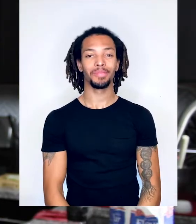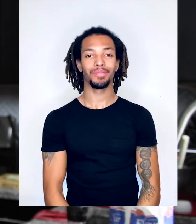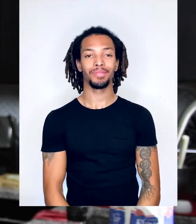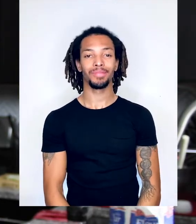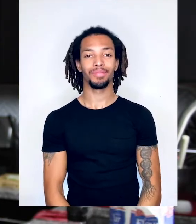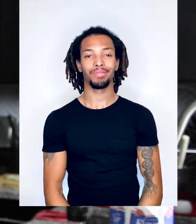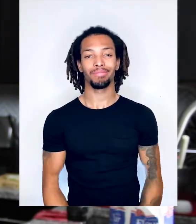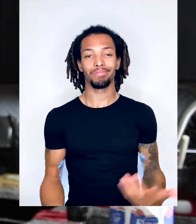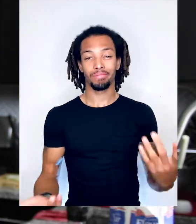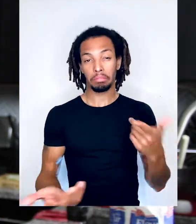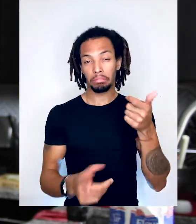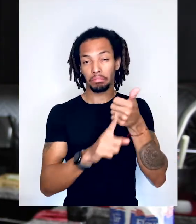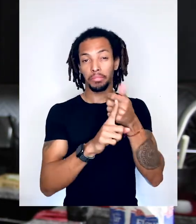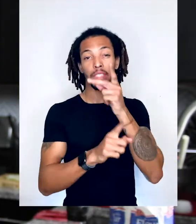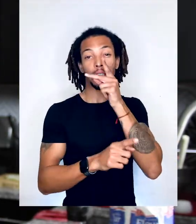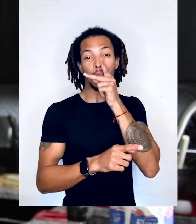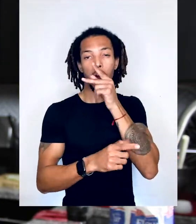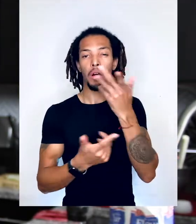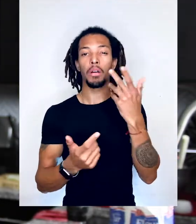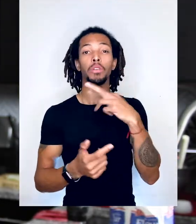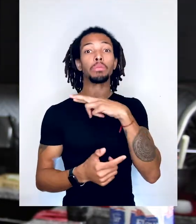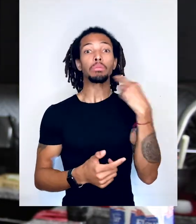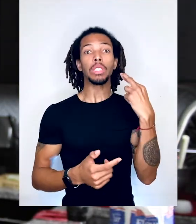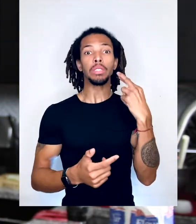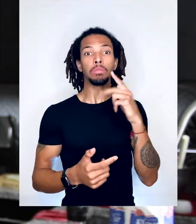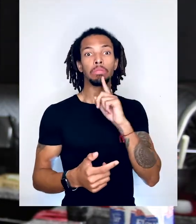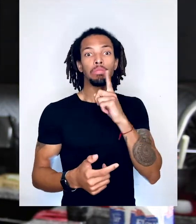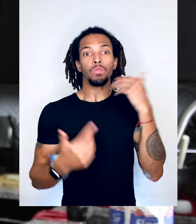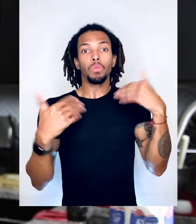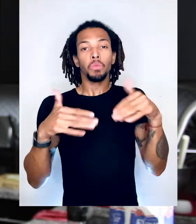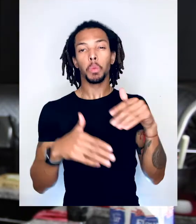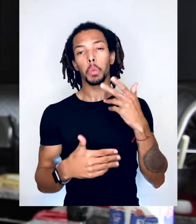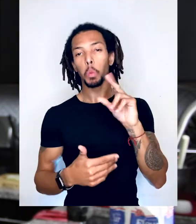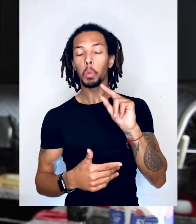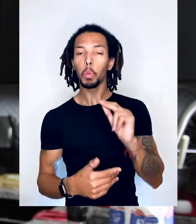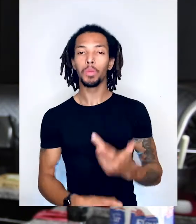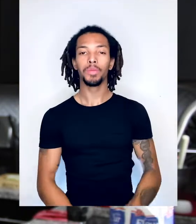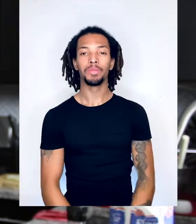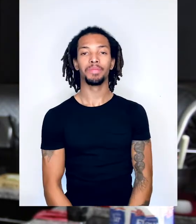....it's just a snack. The stakes aren't very high.